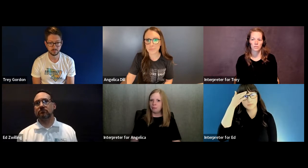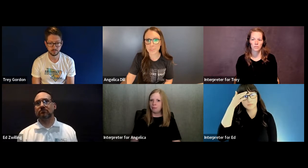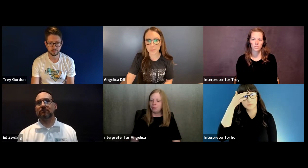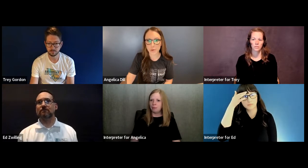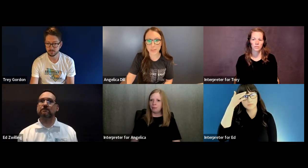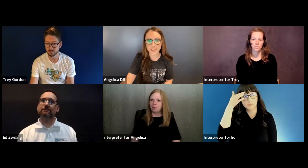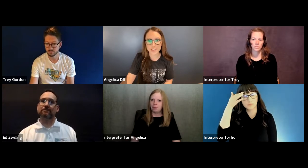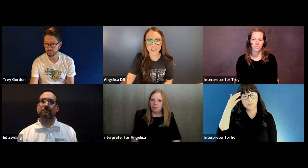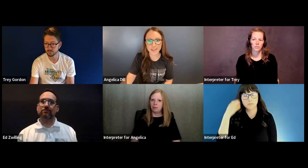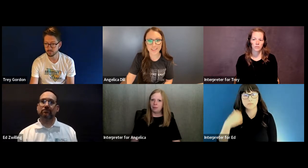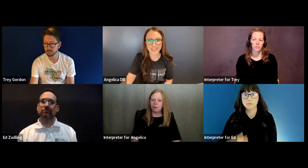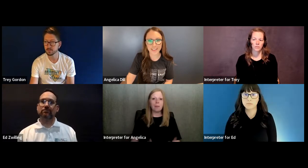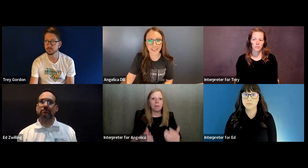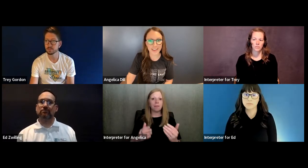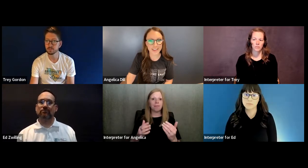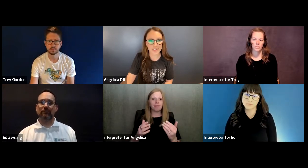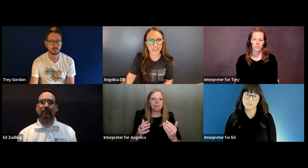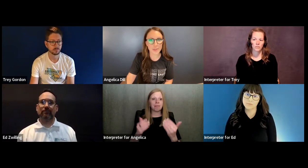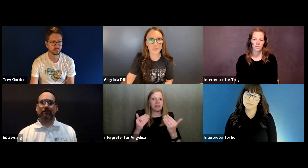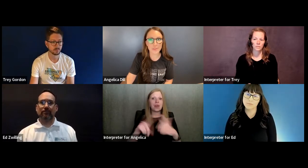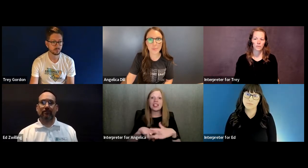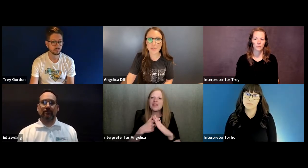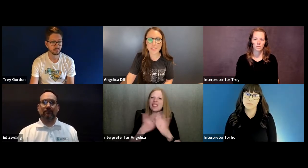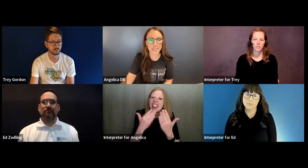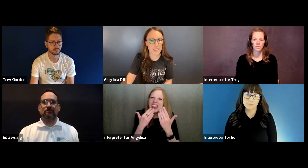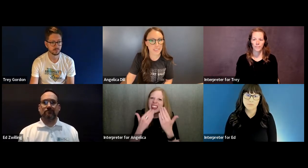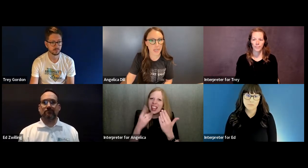so we'll go ahead and get started uh thank you for everybody who's attending tonight